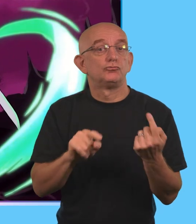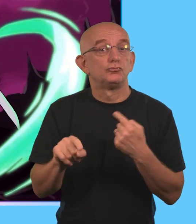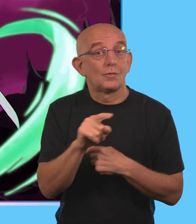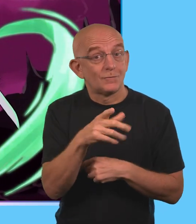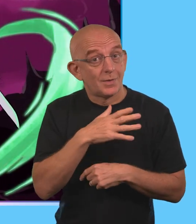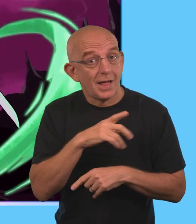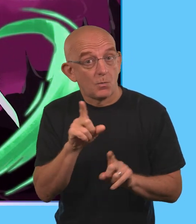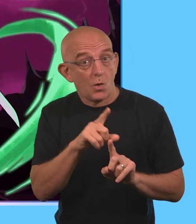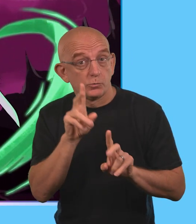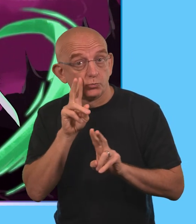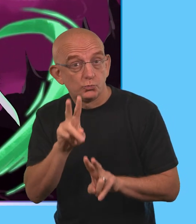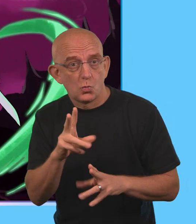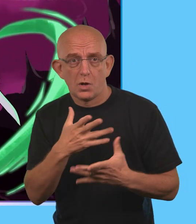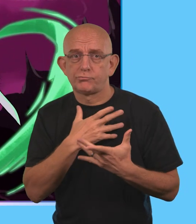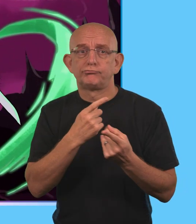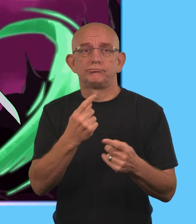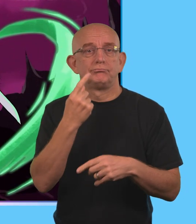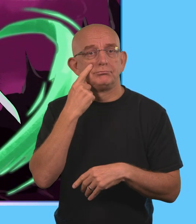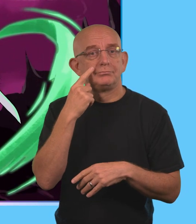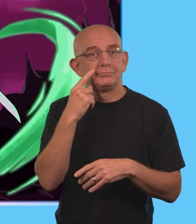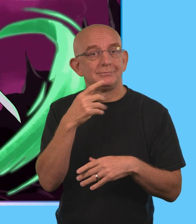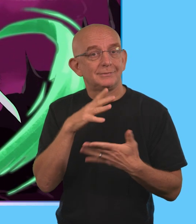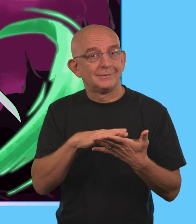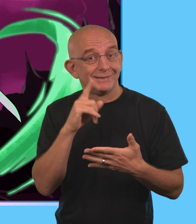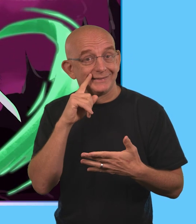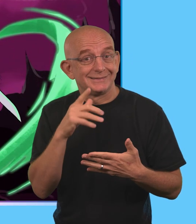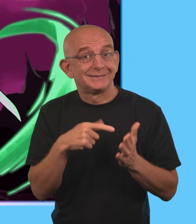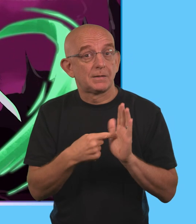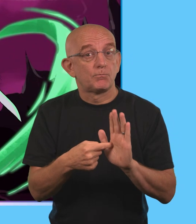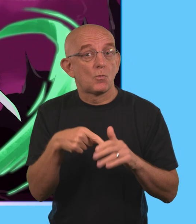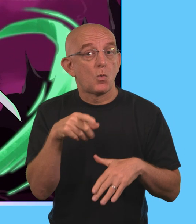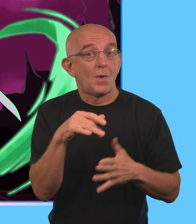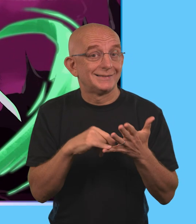If you liked what you saw, feel free to try out the demo available on Steam,